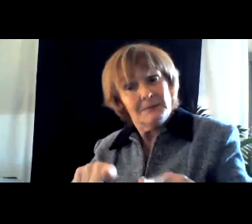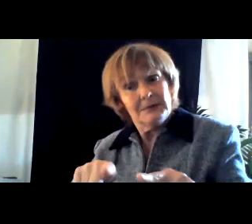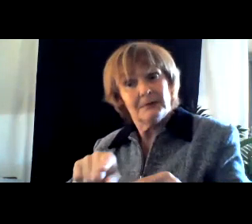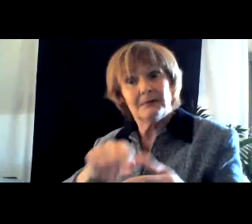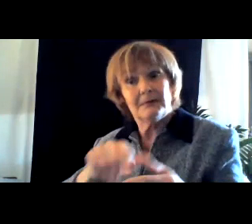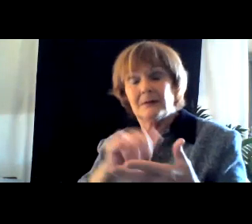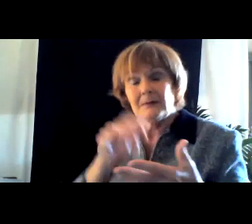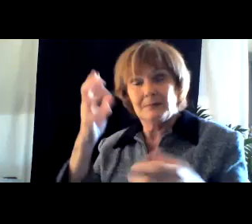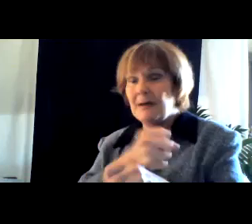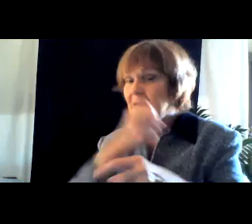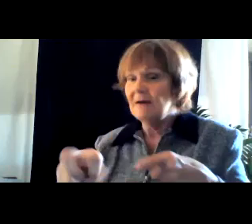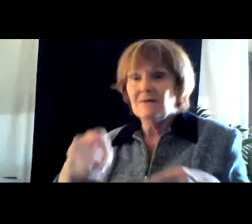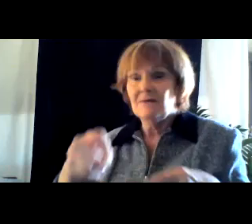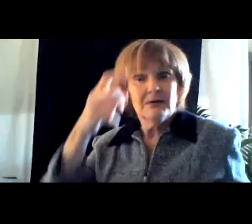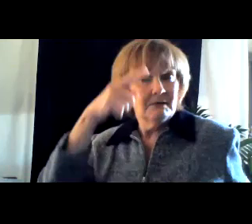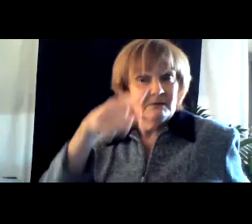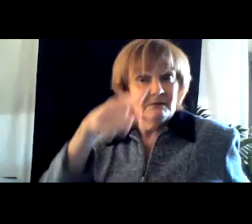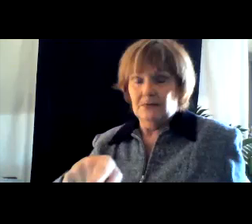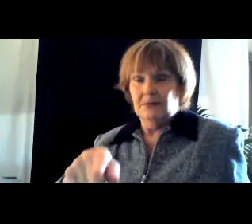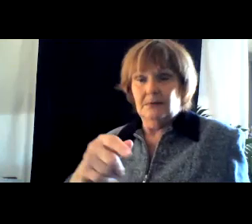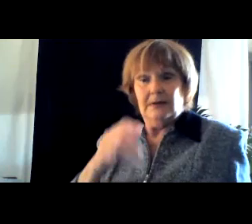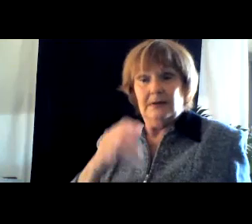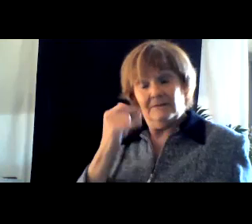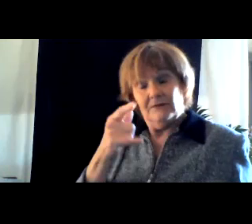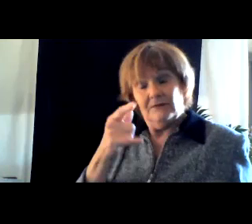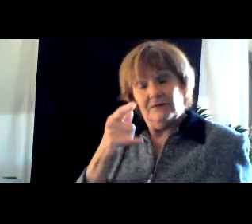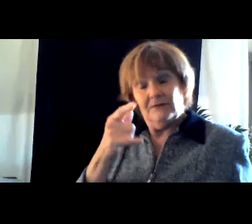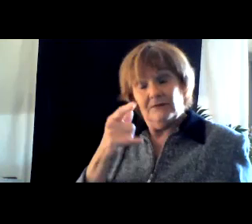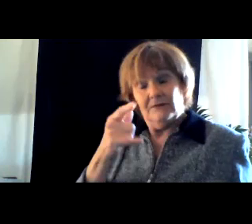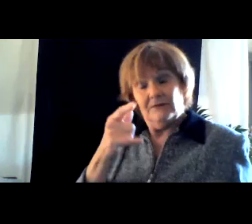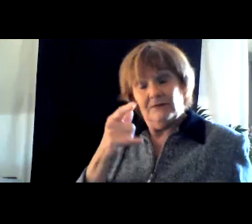And to simply ignore that, it causes additional problems,